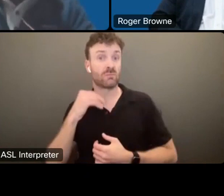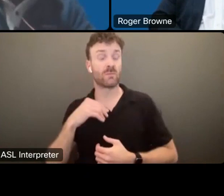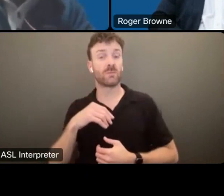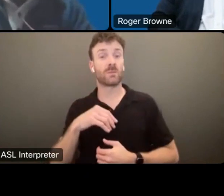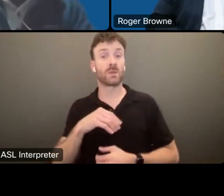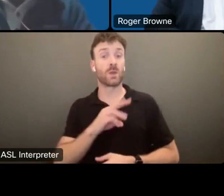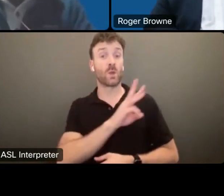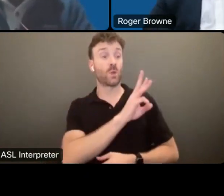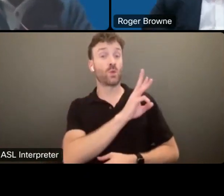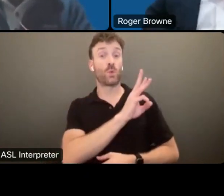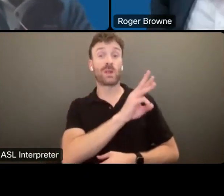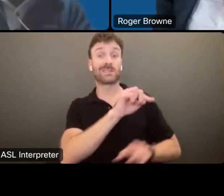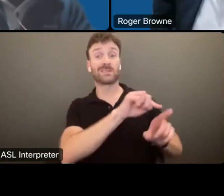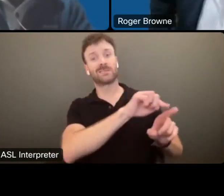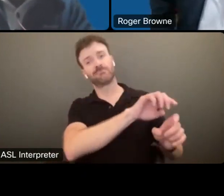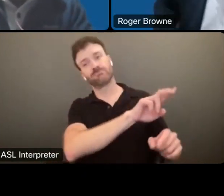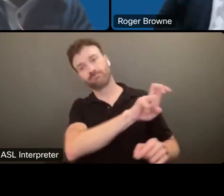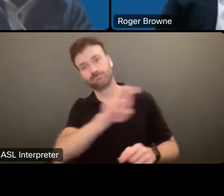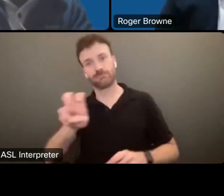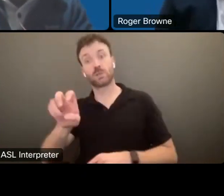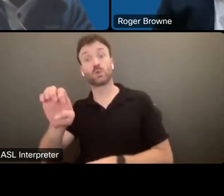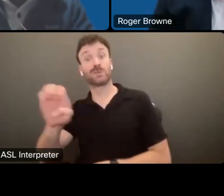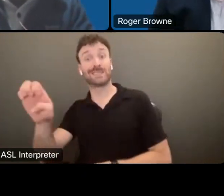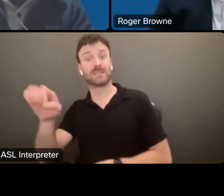end to the east end in the area of Adelaide and this place where I had to merge with the